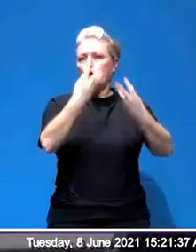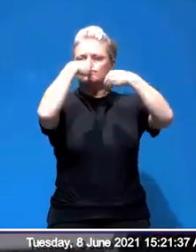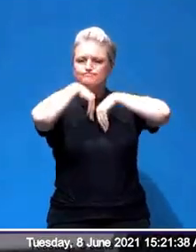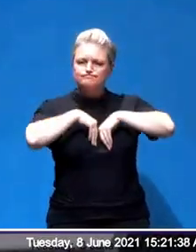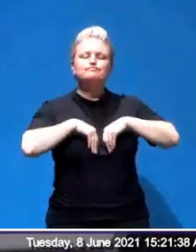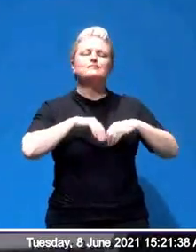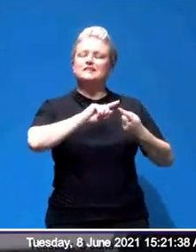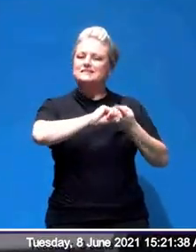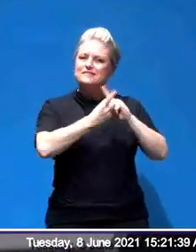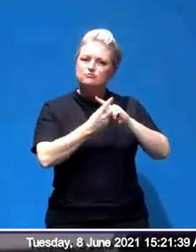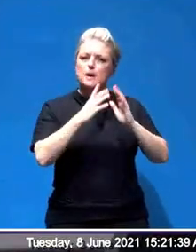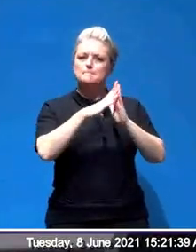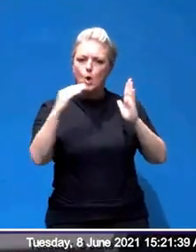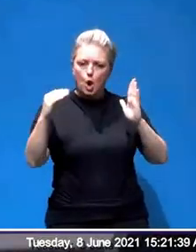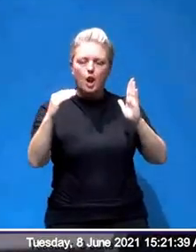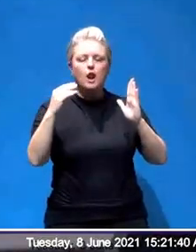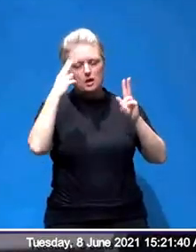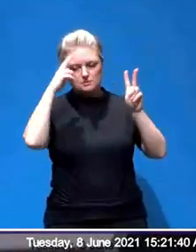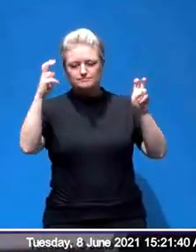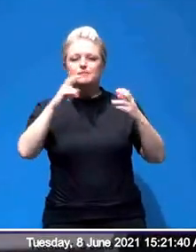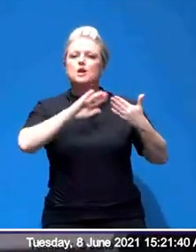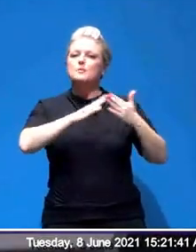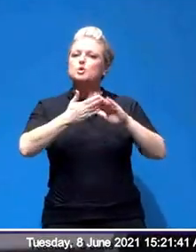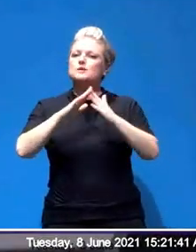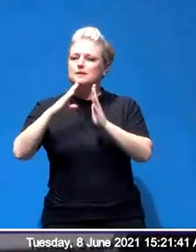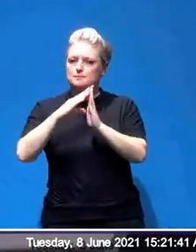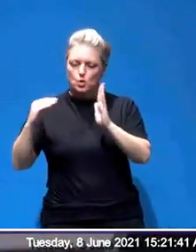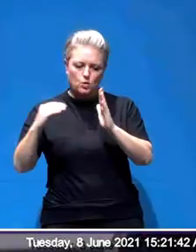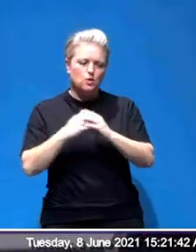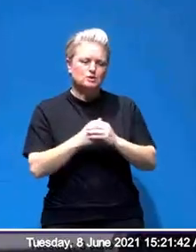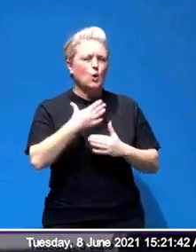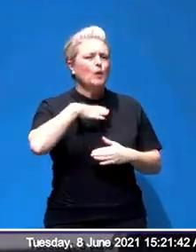So we had a number of conversations around that and how we needed to change